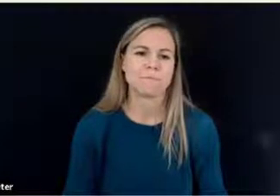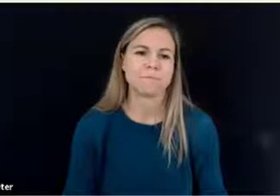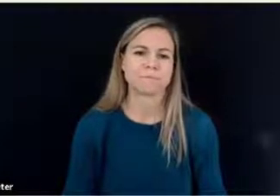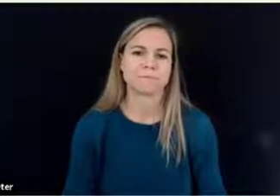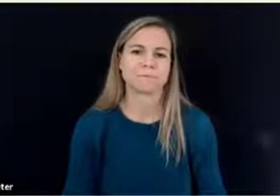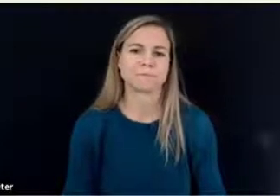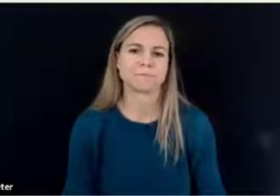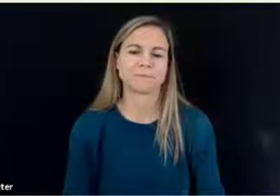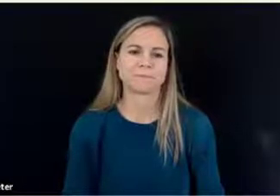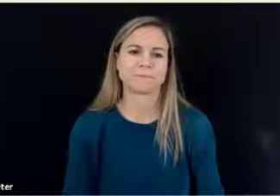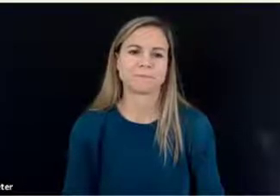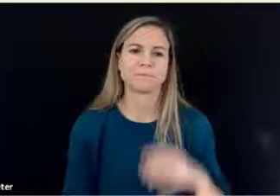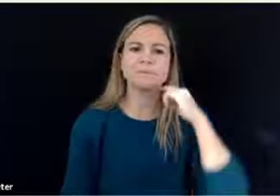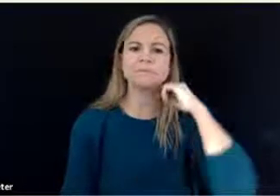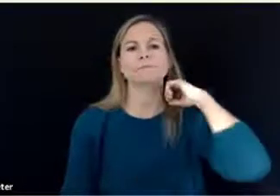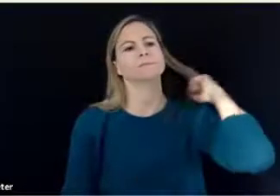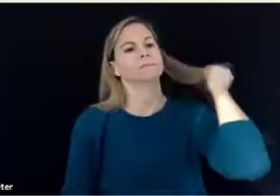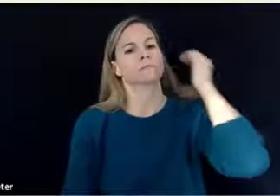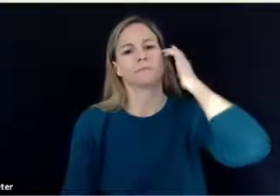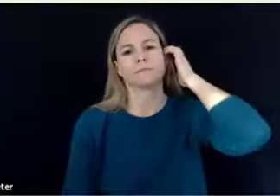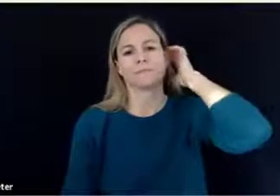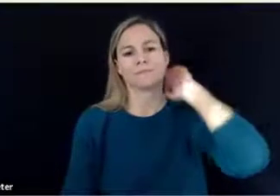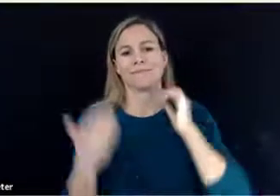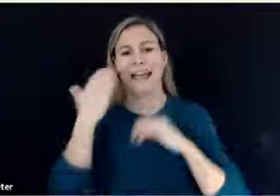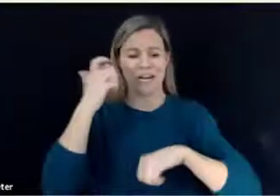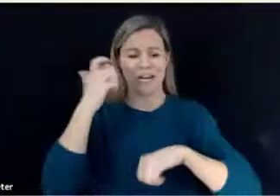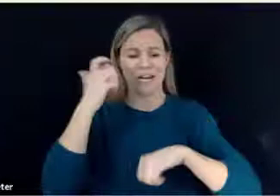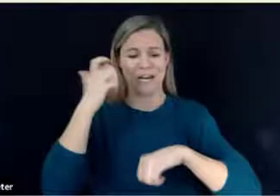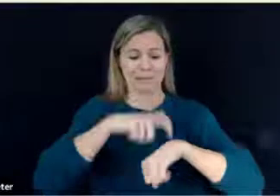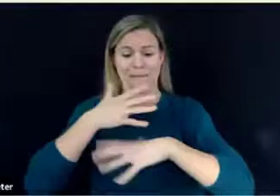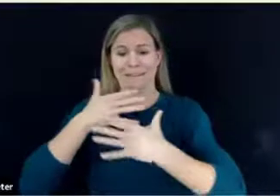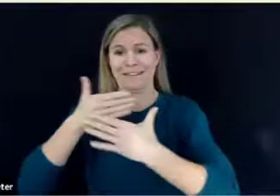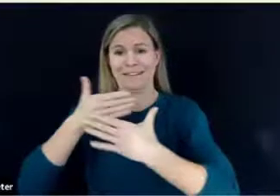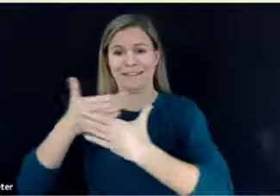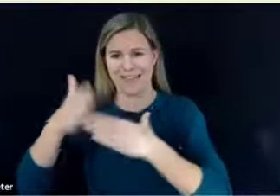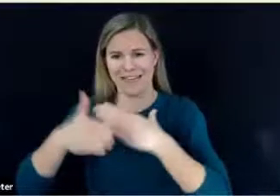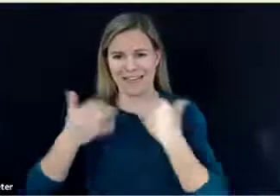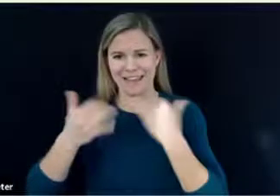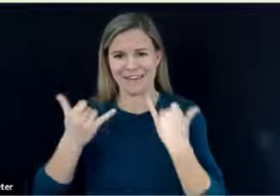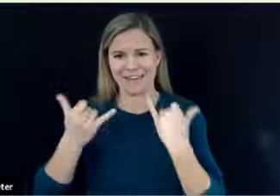So, I know we're running short on time, but this is one quote that I wanna read